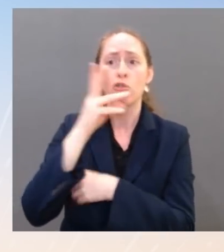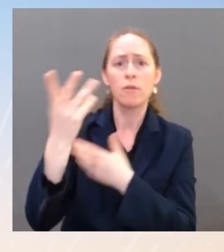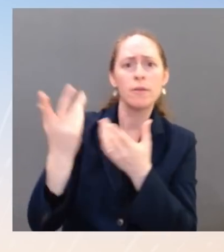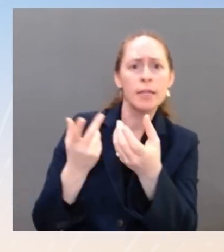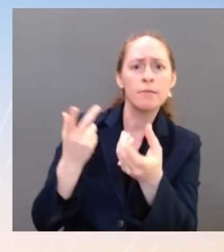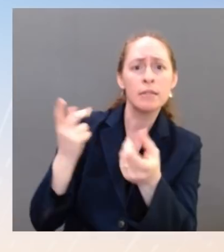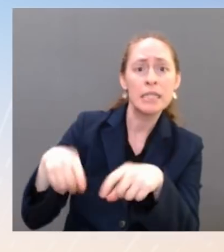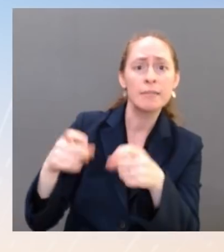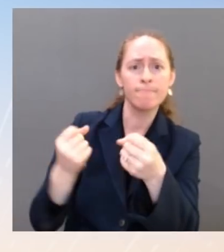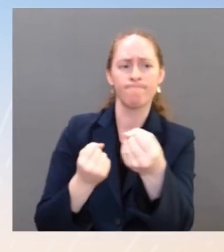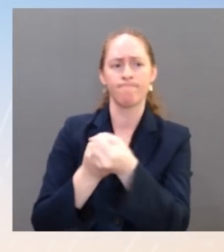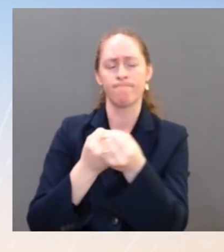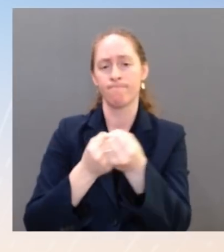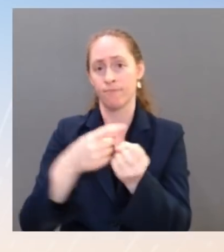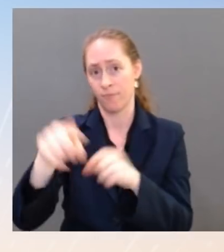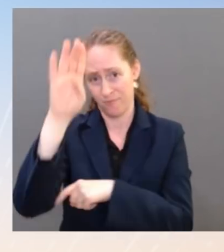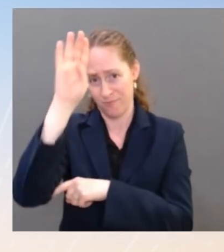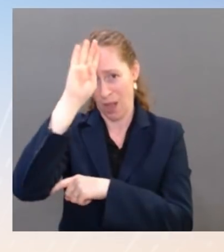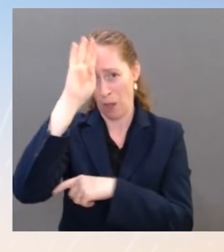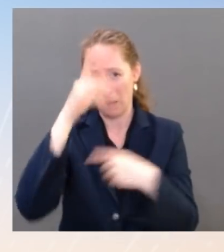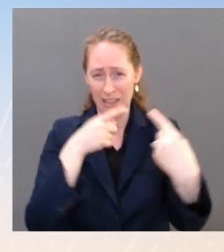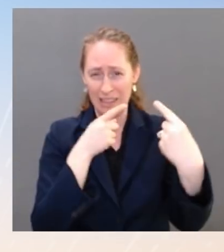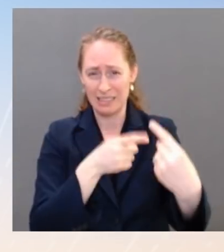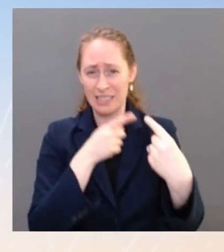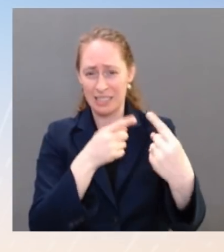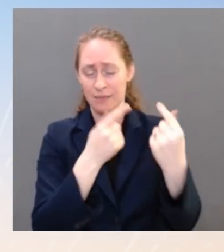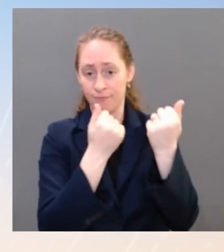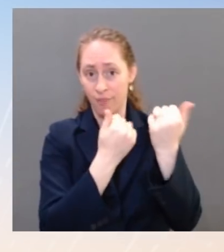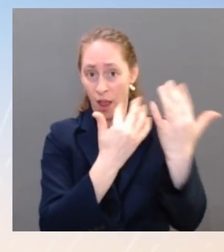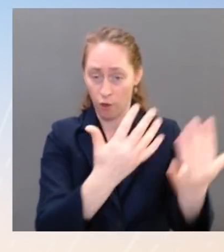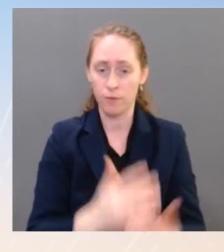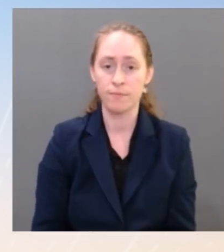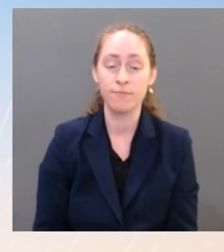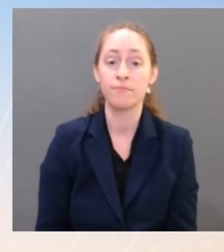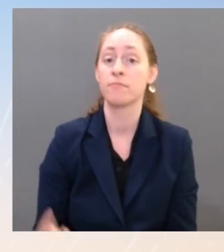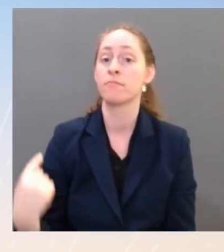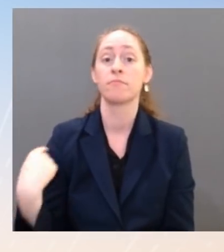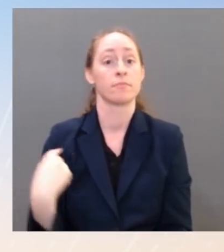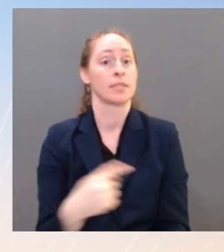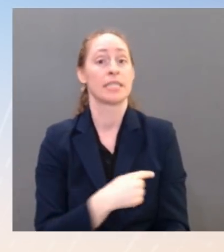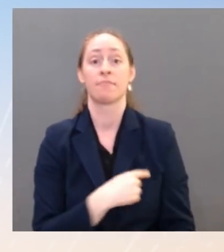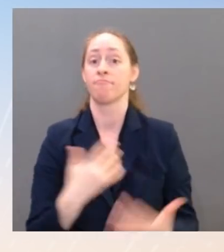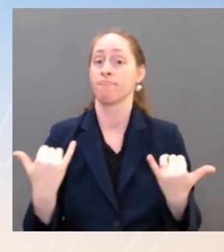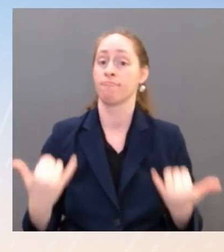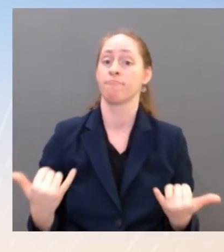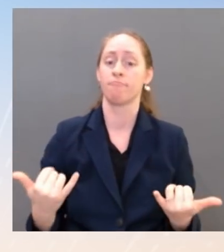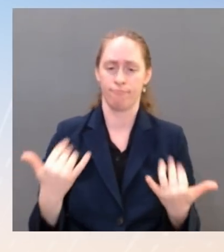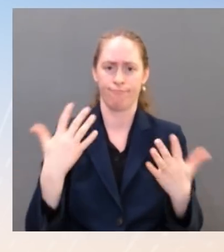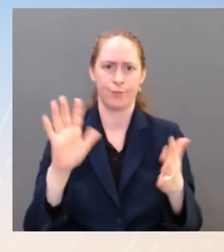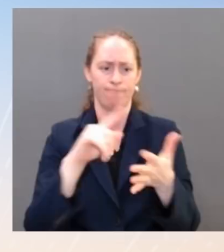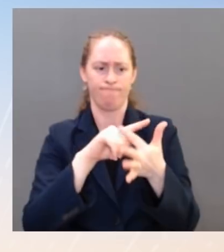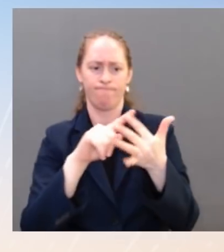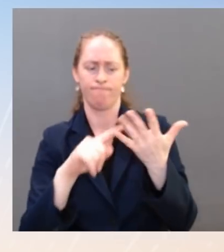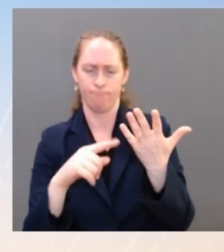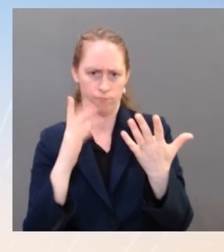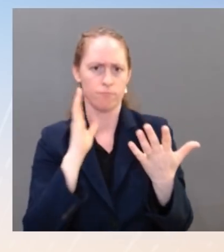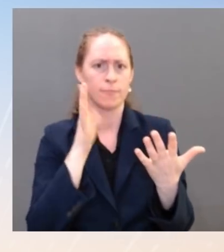we're acutely focused on implementing these measures. Already, the law is working to better prepare communities